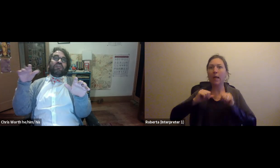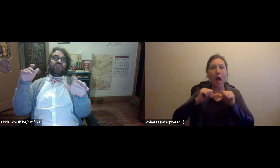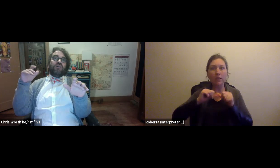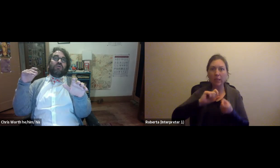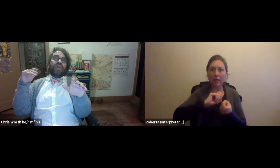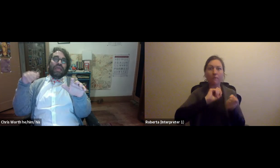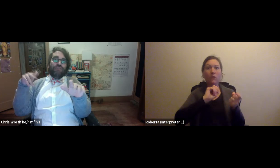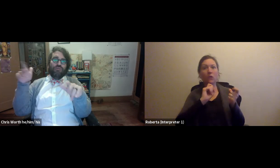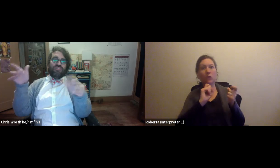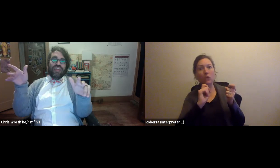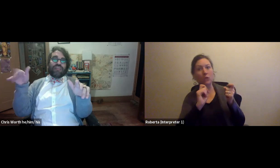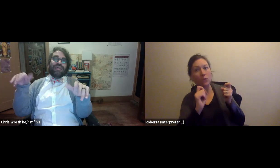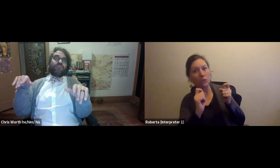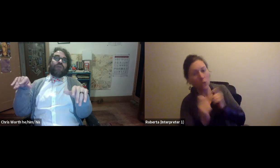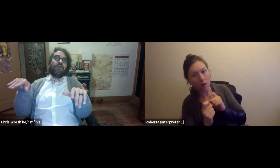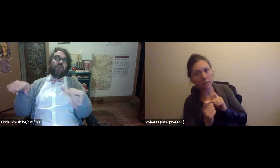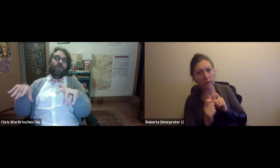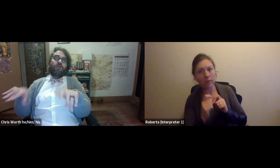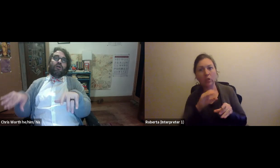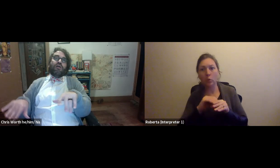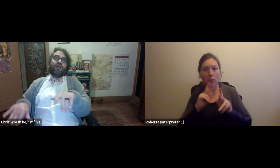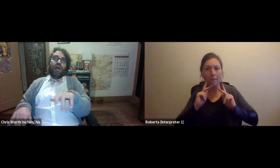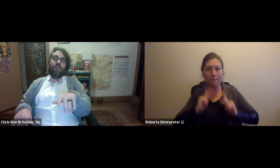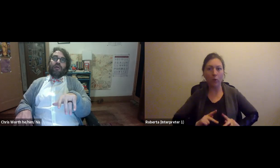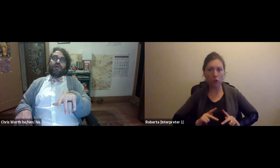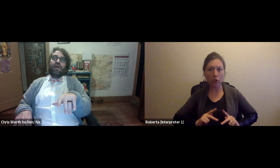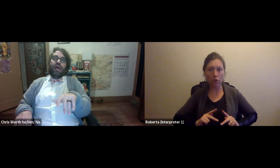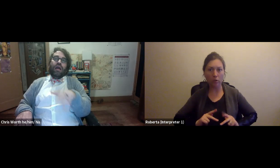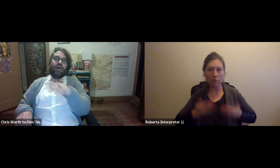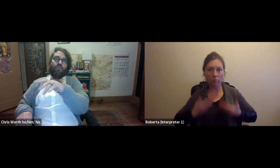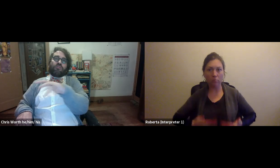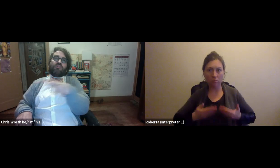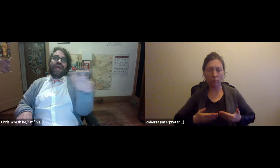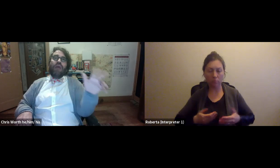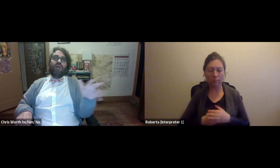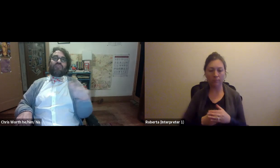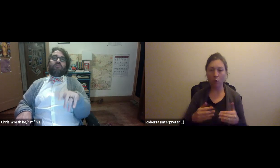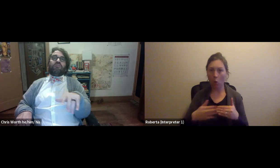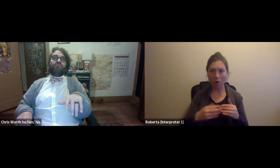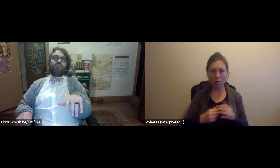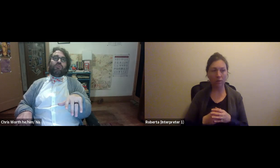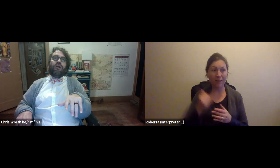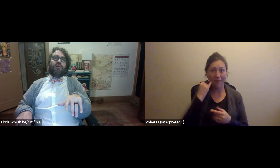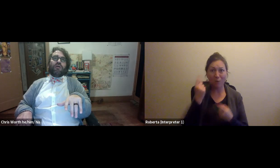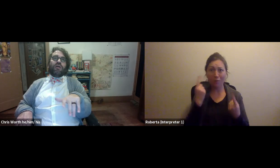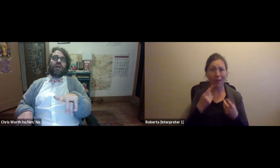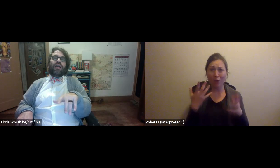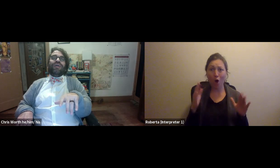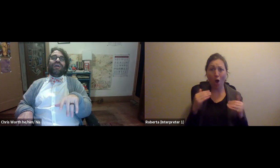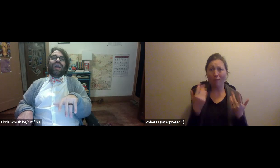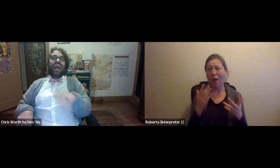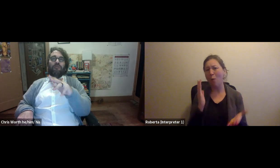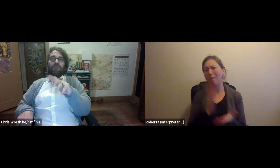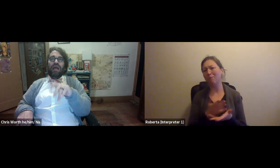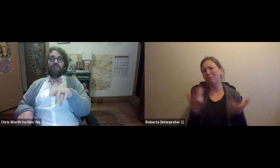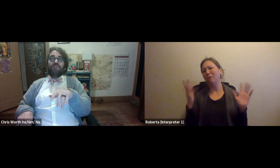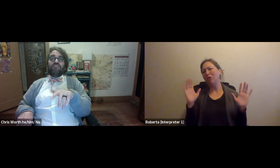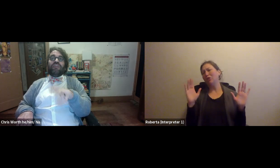So if you think that you've got it all worked out as far as who you are, I would venture to